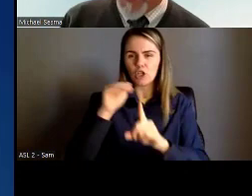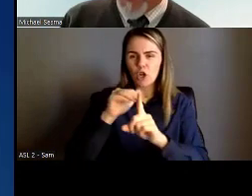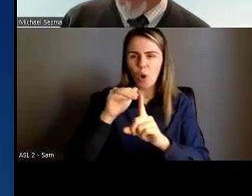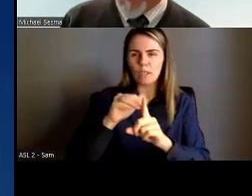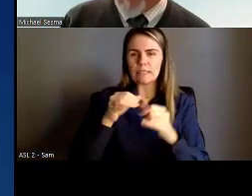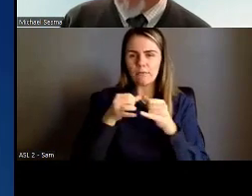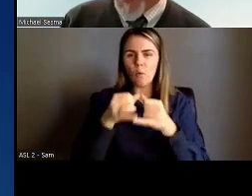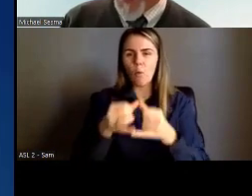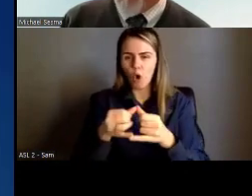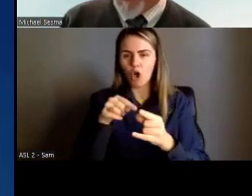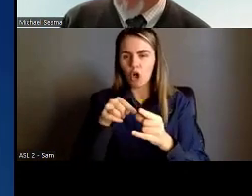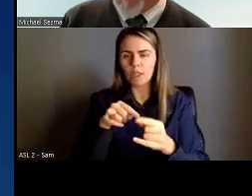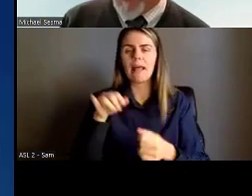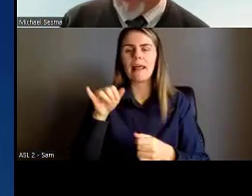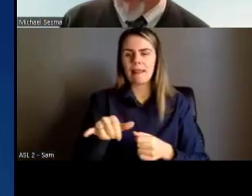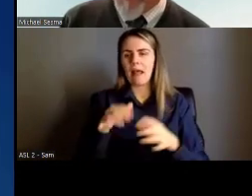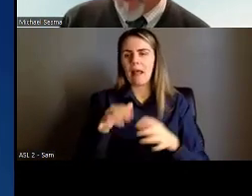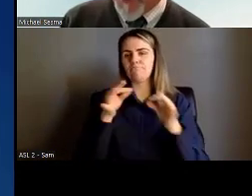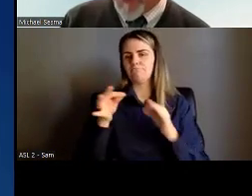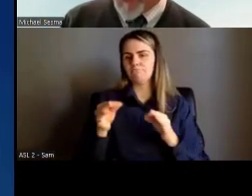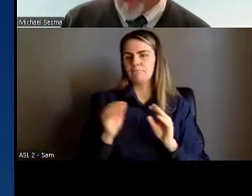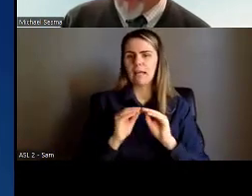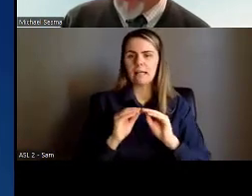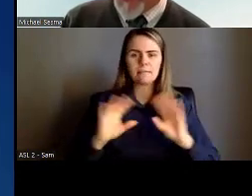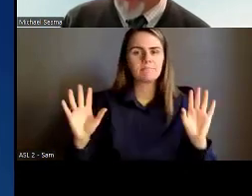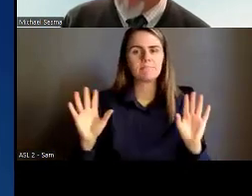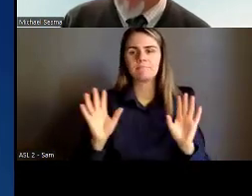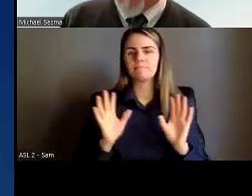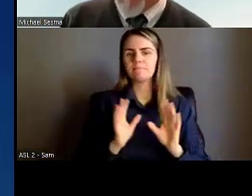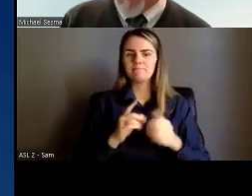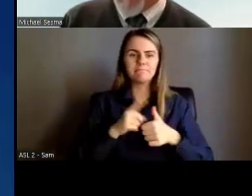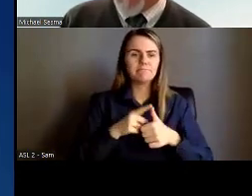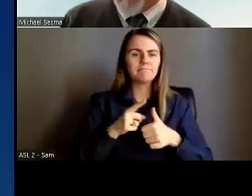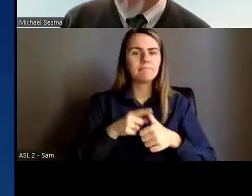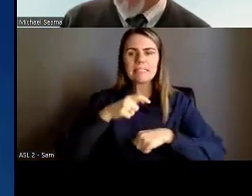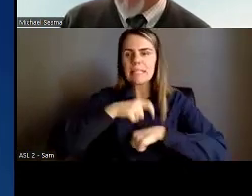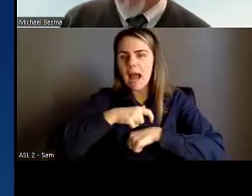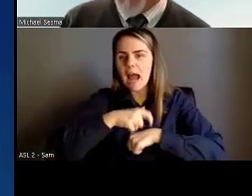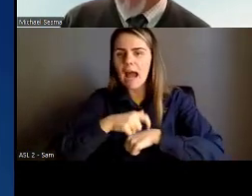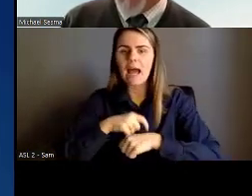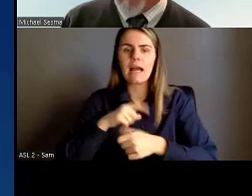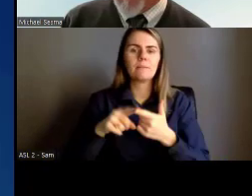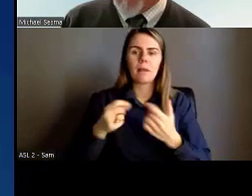the amount of grant funds that you're going to receive and any special terms and conditions.